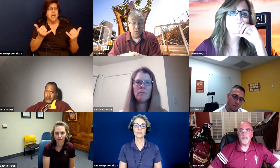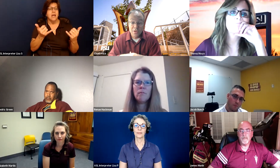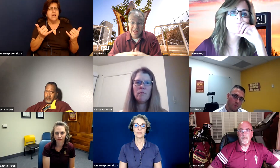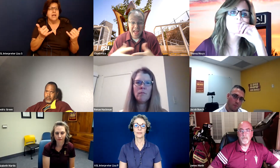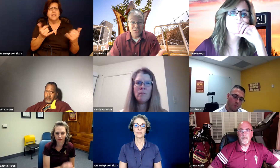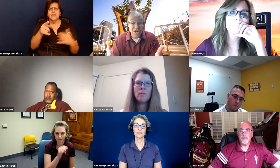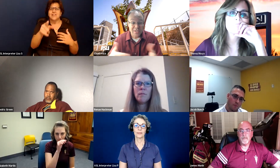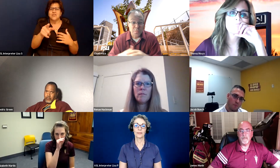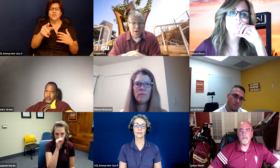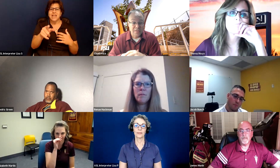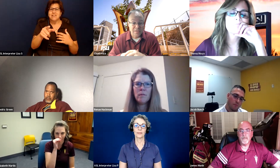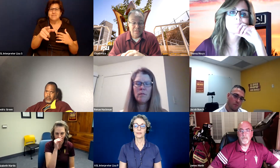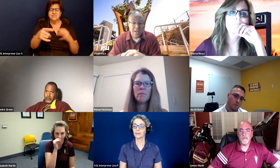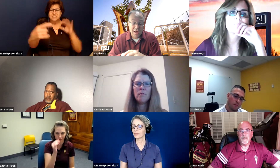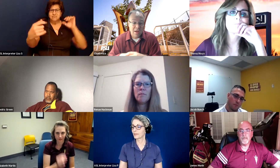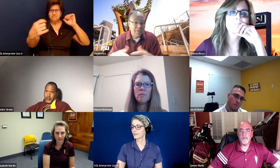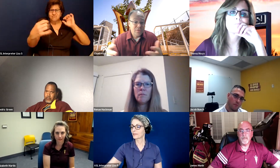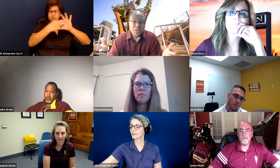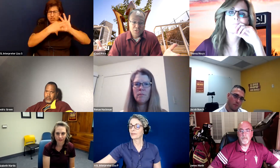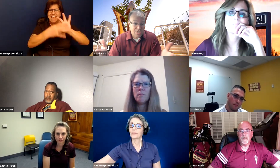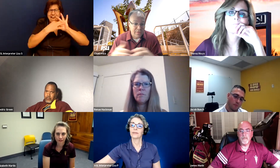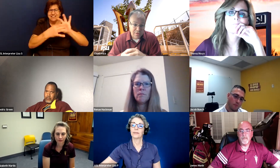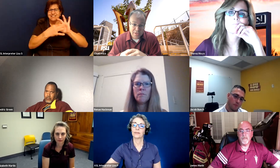who have shared experiences. And there's research out there that shows